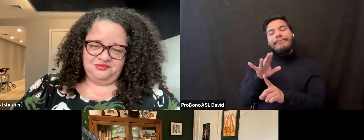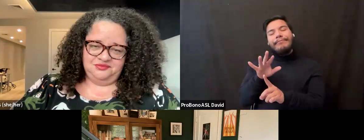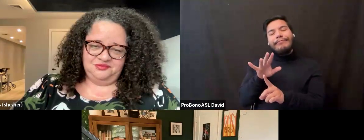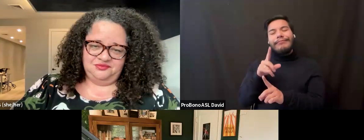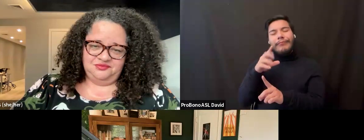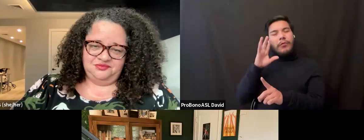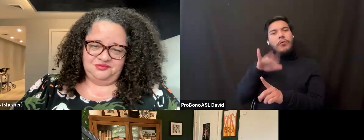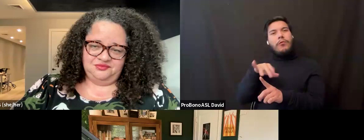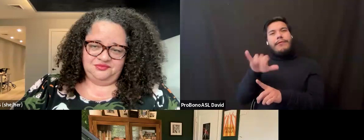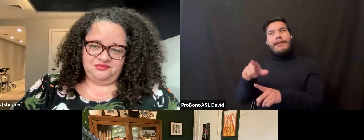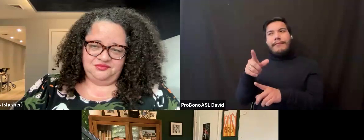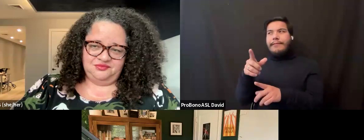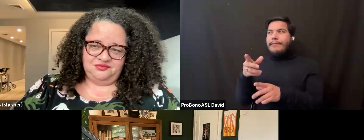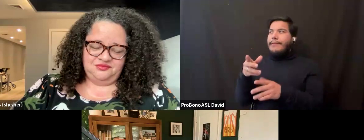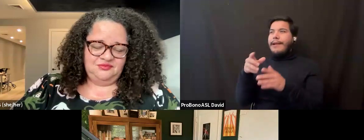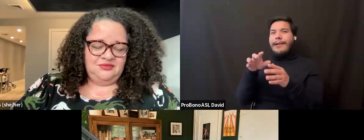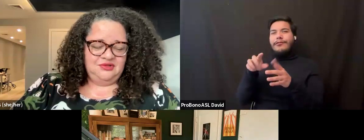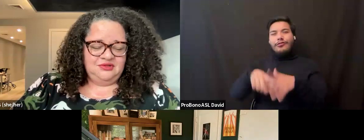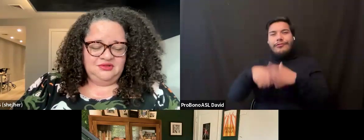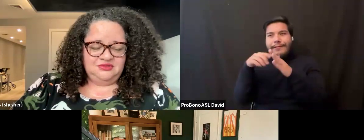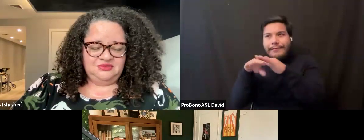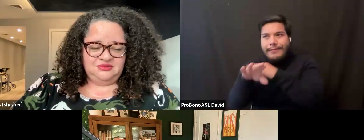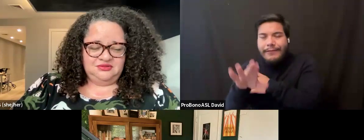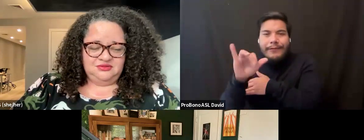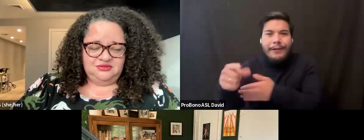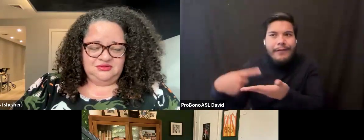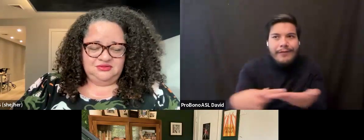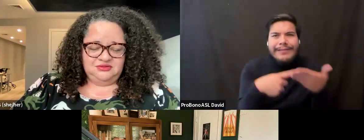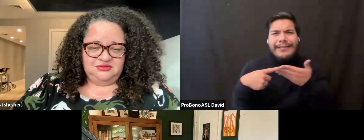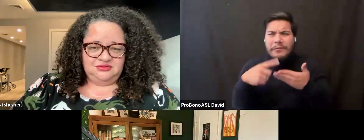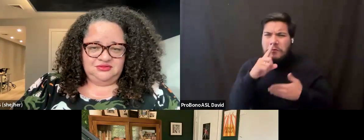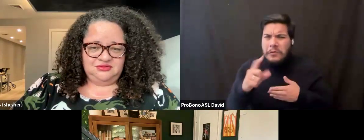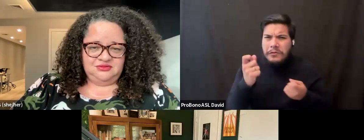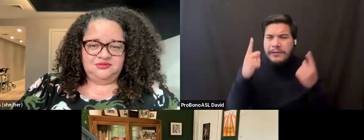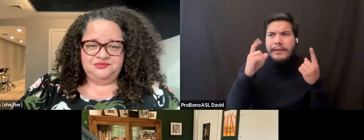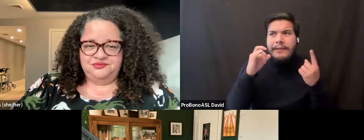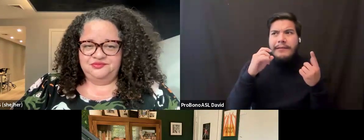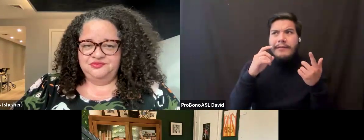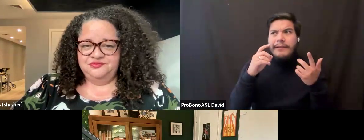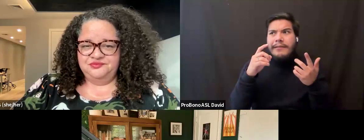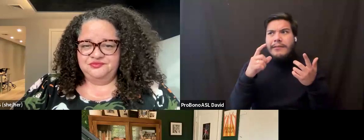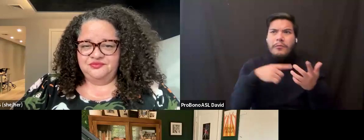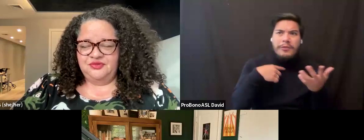that sort of entry point to the conversation that helps folks understand the stakes and how to engage and all that kind of stuff.